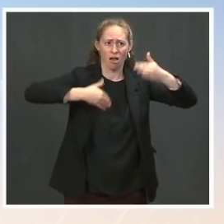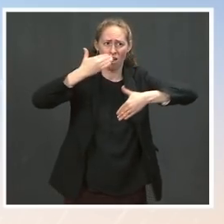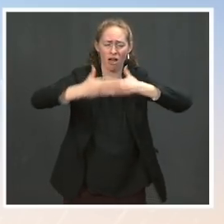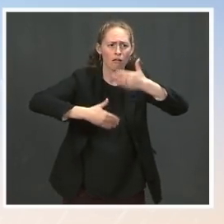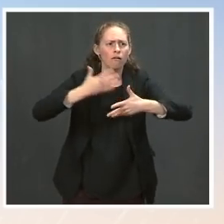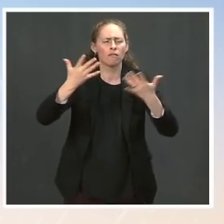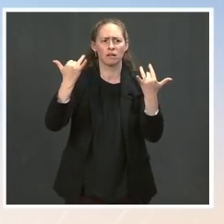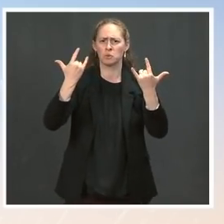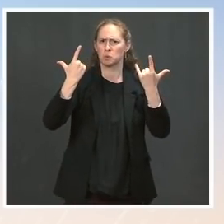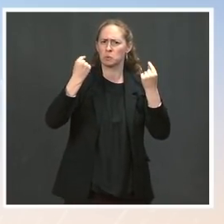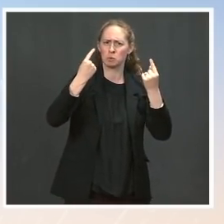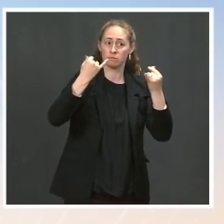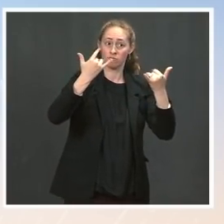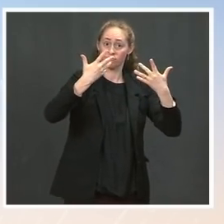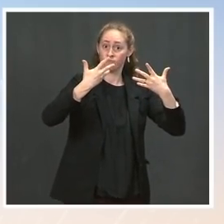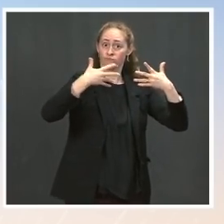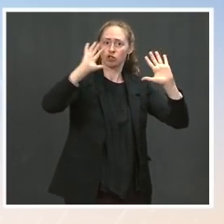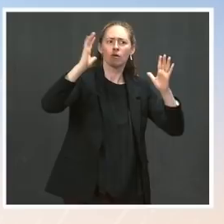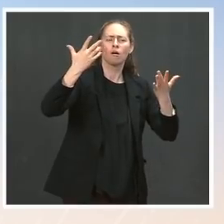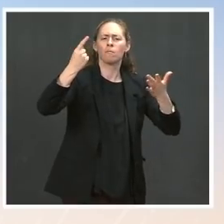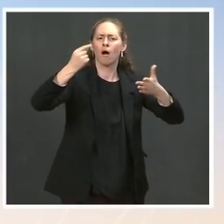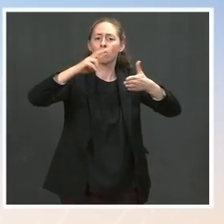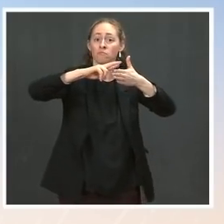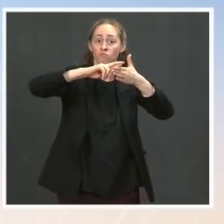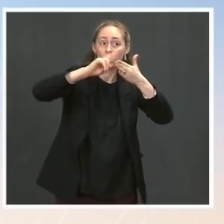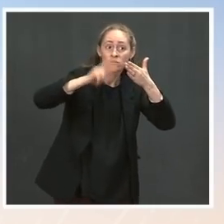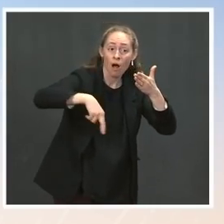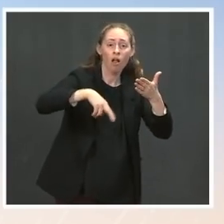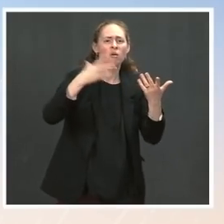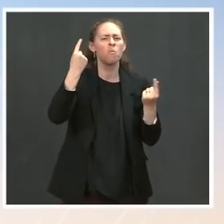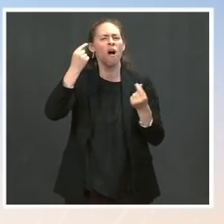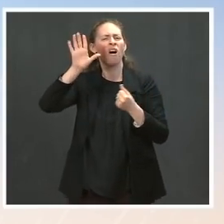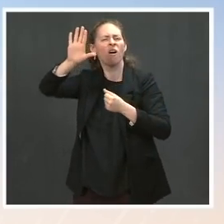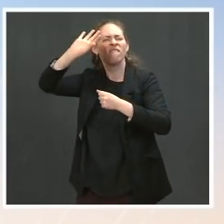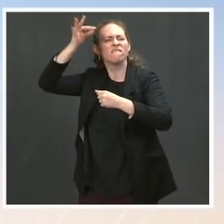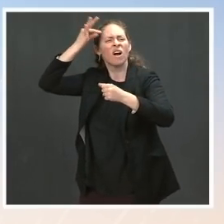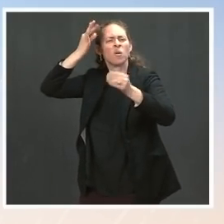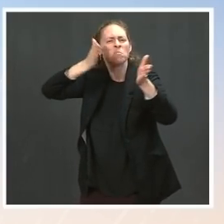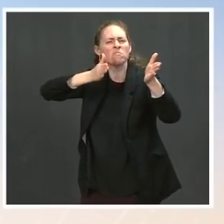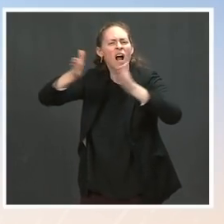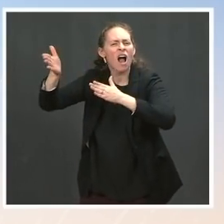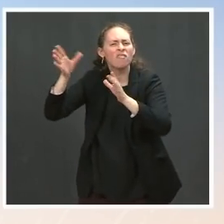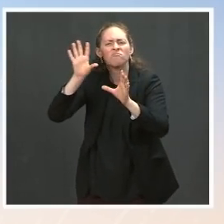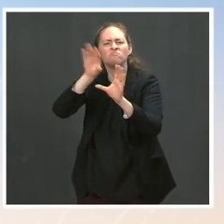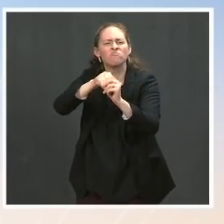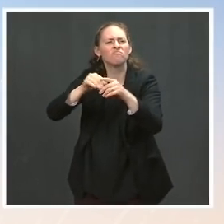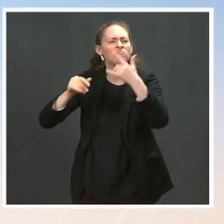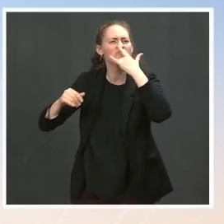whatever the outcome may be? And thirdly -- I'm racing through them because we're short on time today -- Ms. Psaki: Mm-hmm.